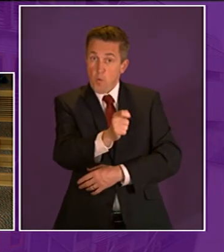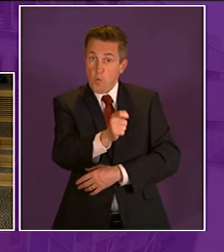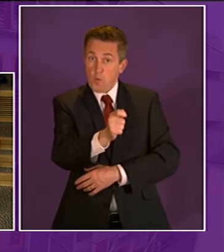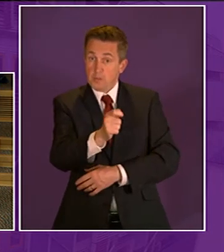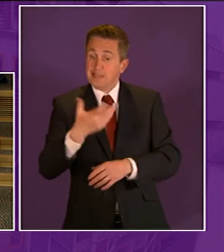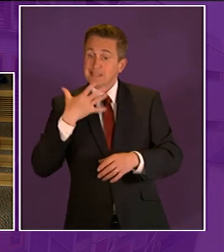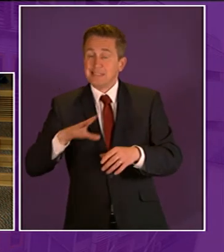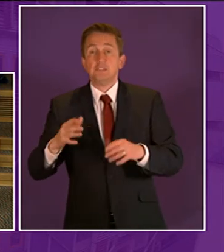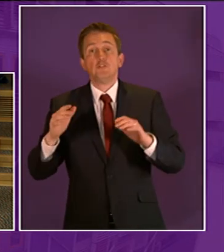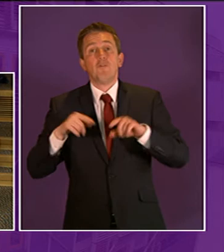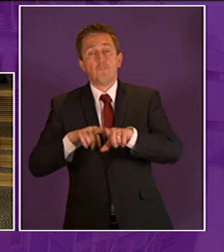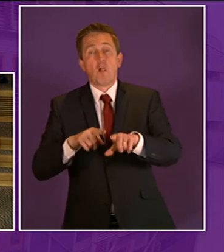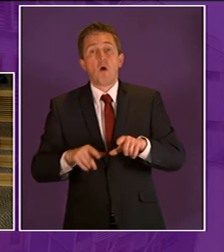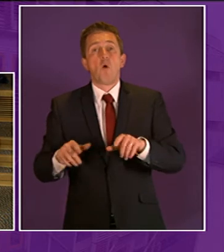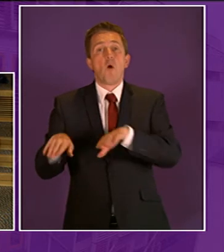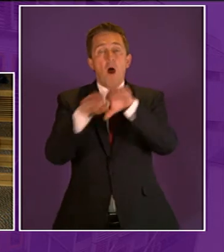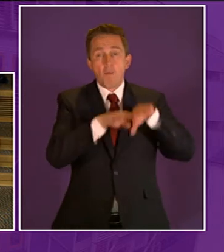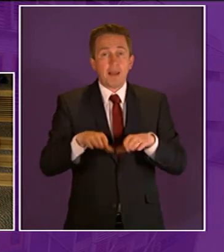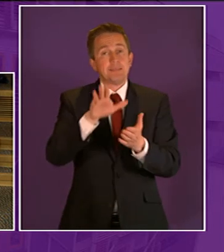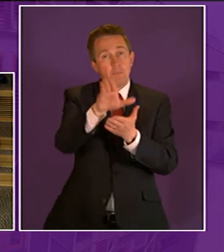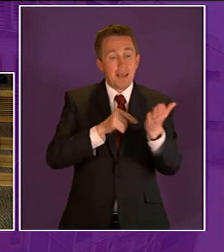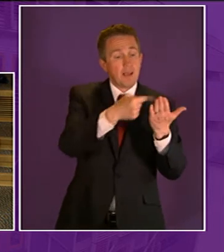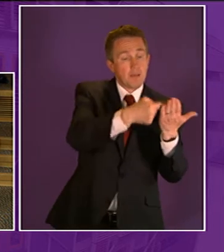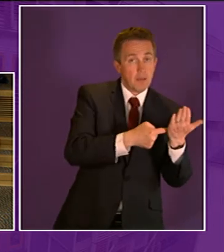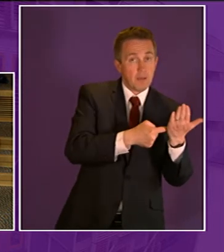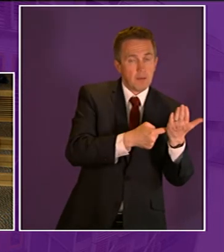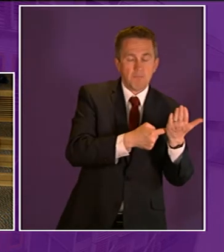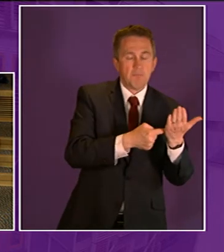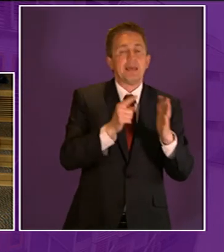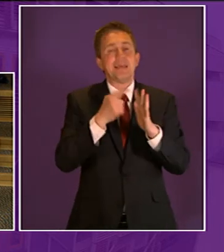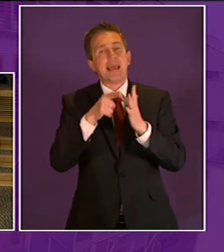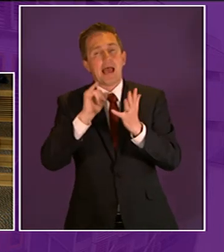terms and conditions, while the EIS maintains that they should be separate.